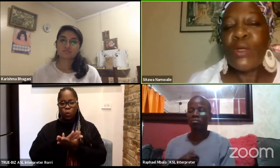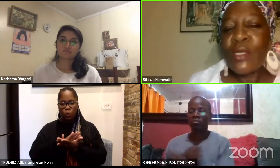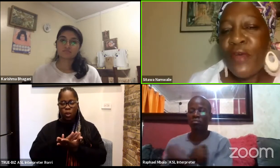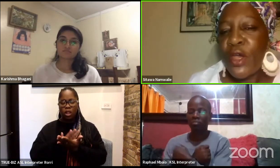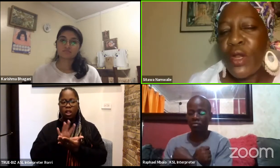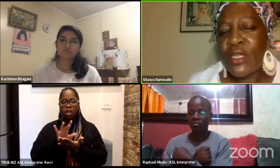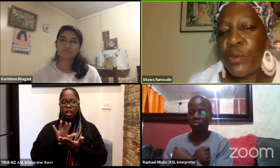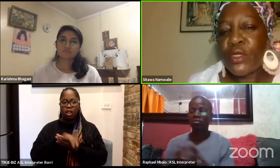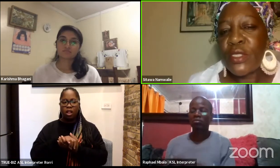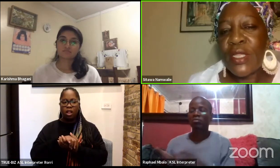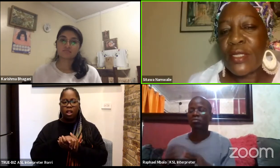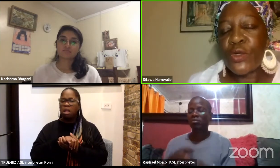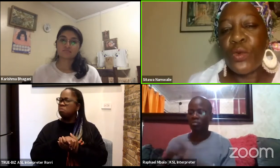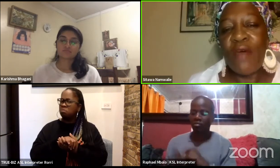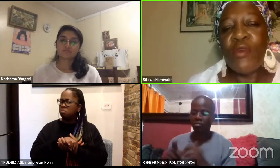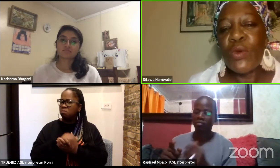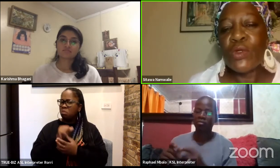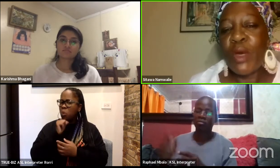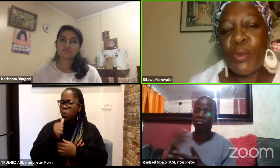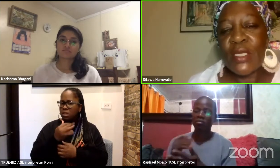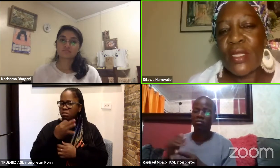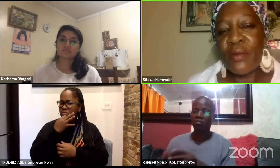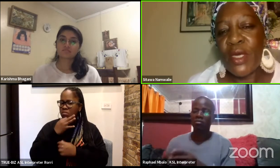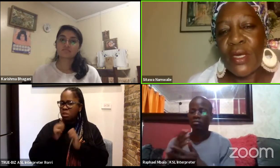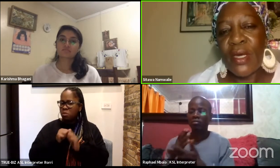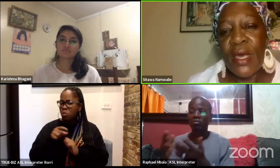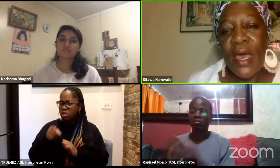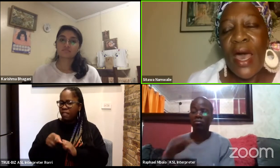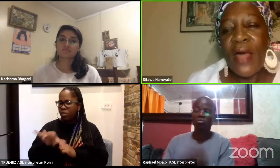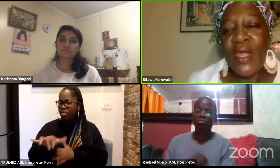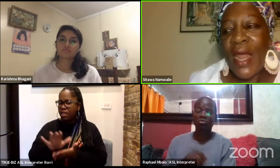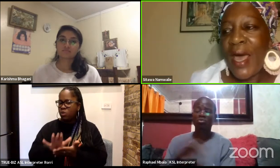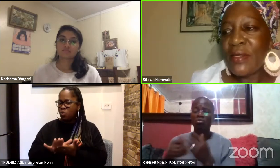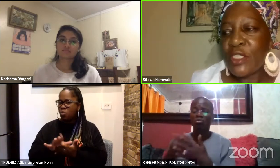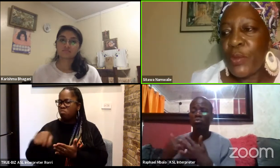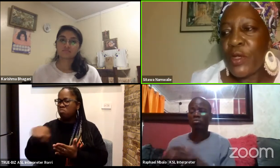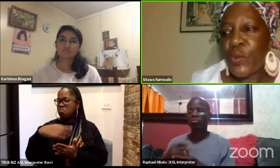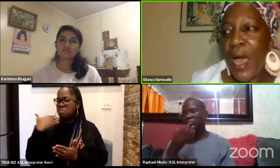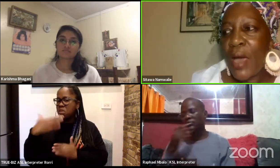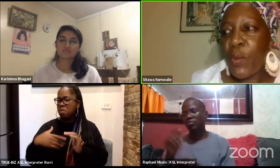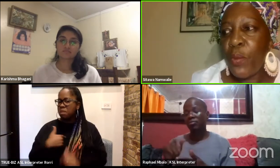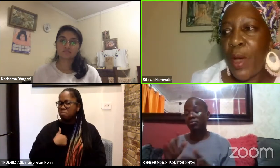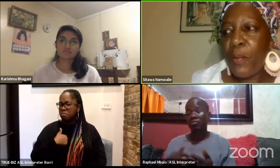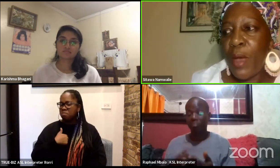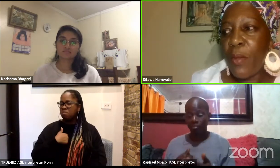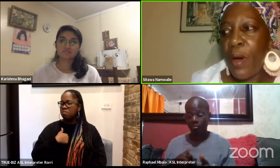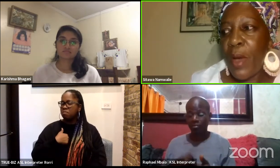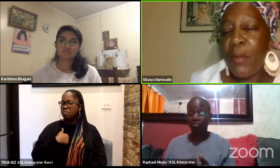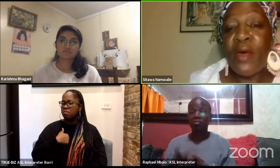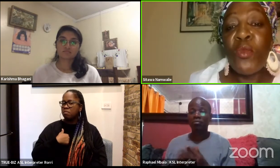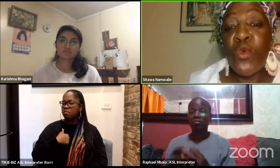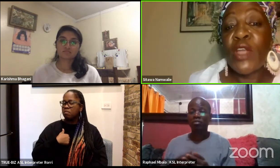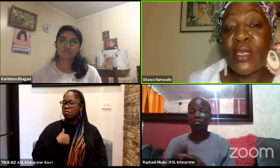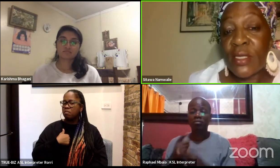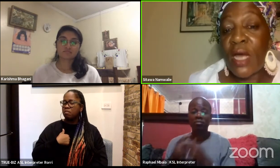and I wasn't very good at sports in that school, everybody was much better than me. And then I had this experience where I my mother moved us